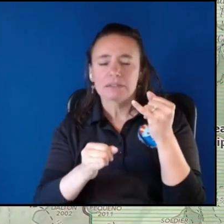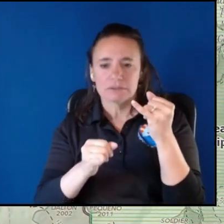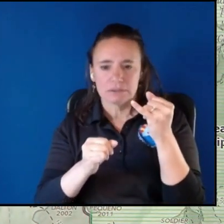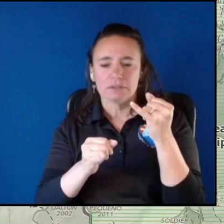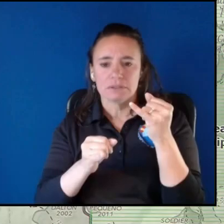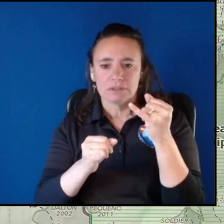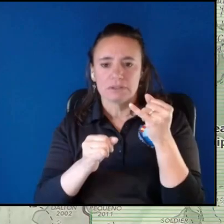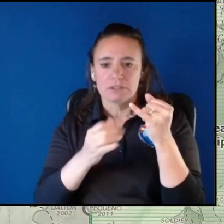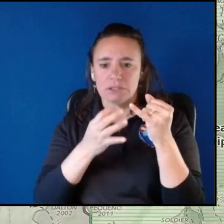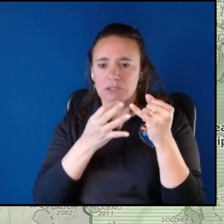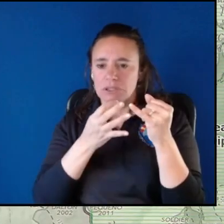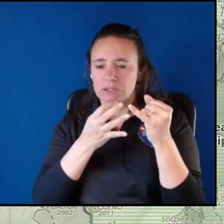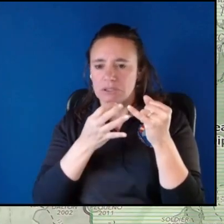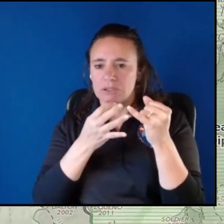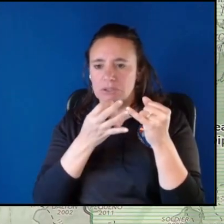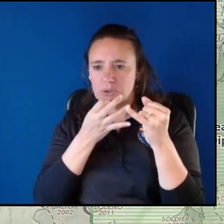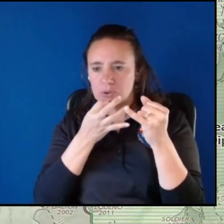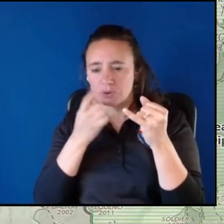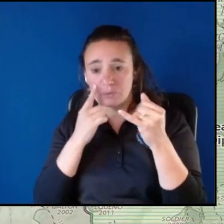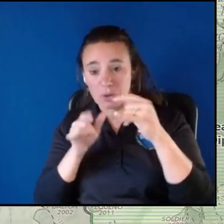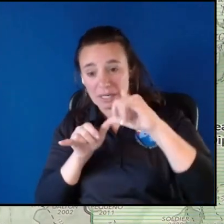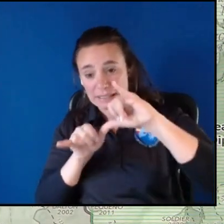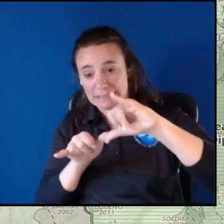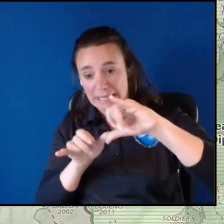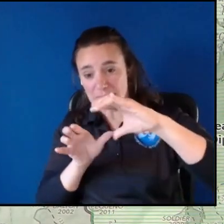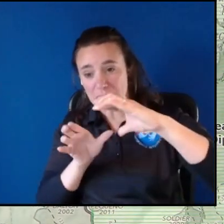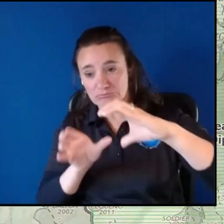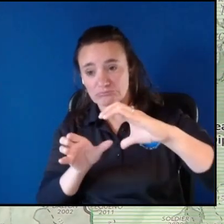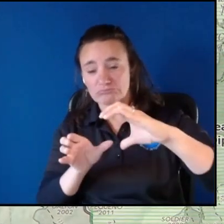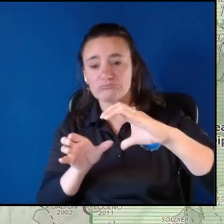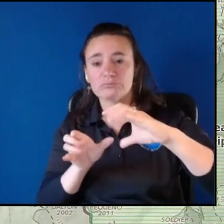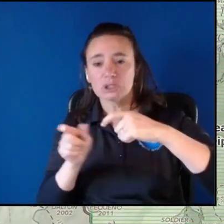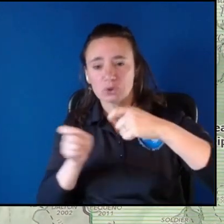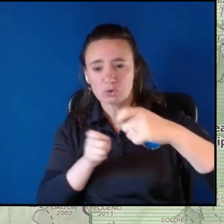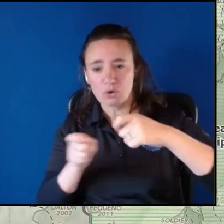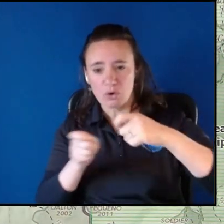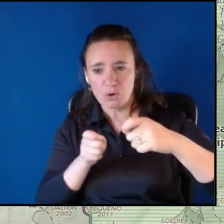contained, controlled. Hopefully we will be adding